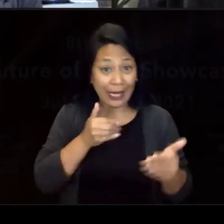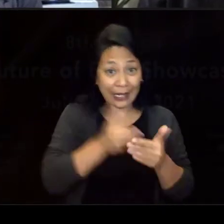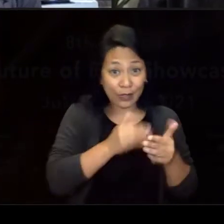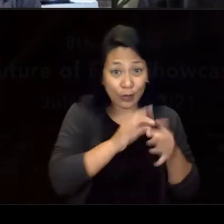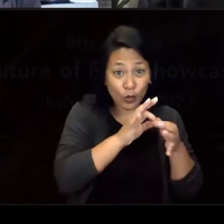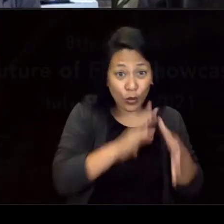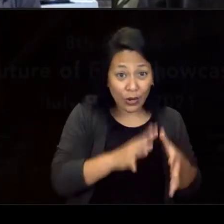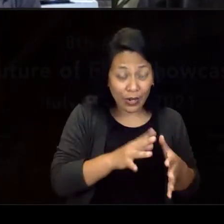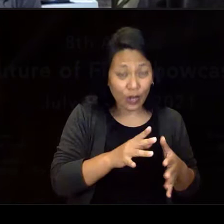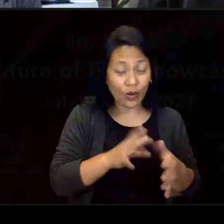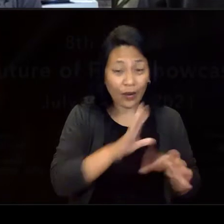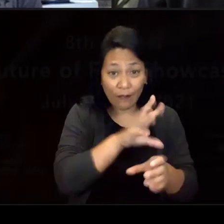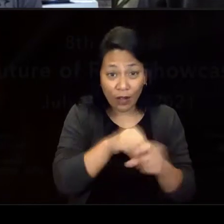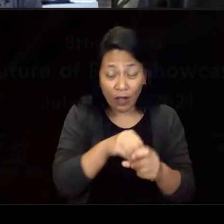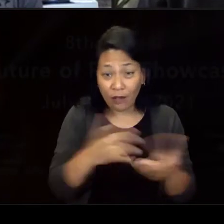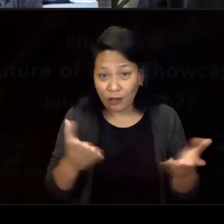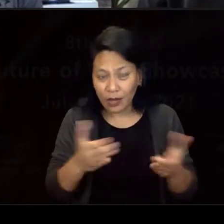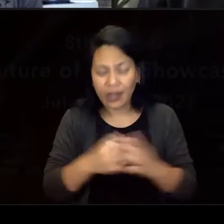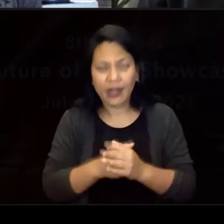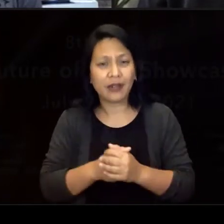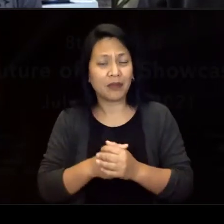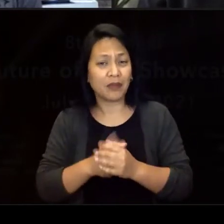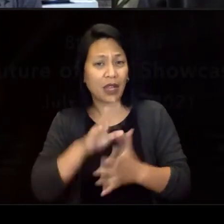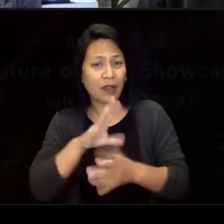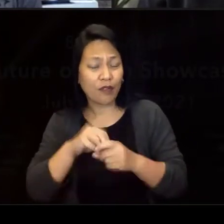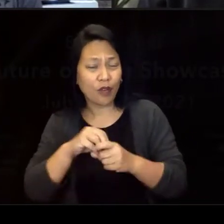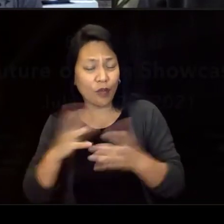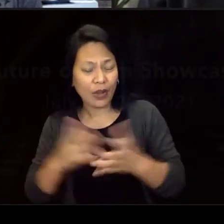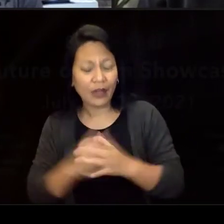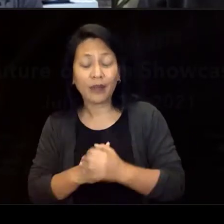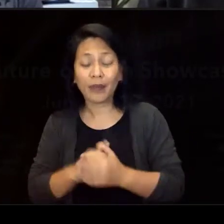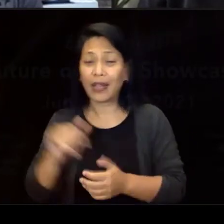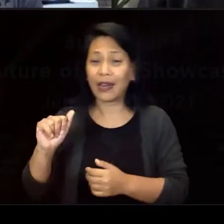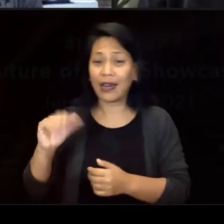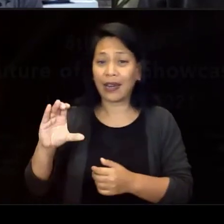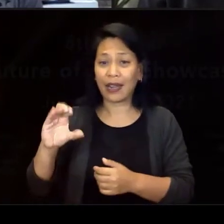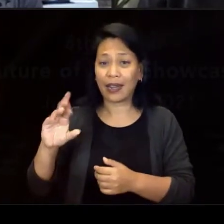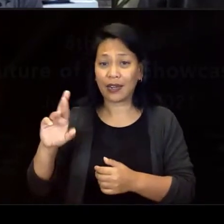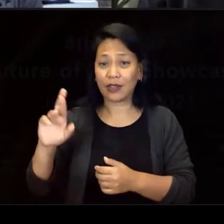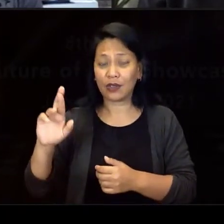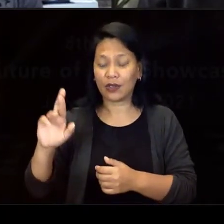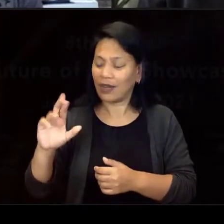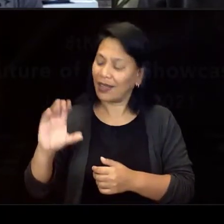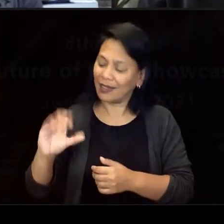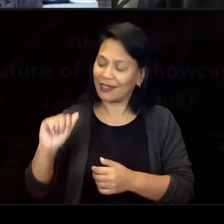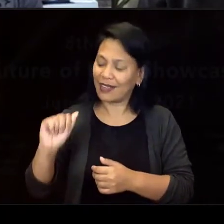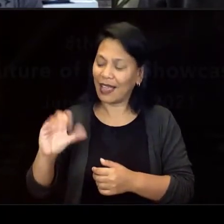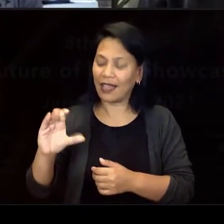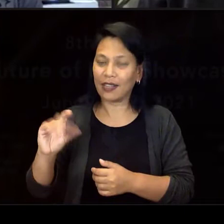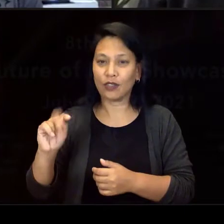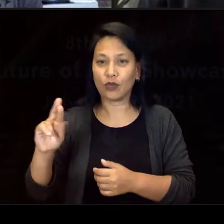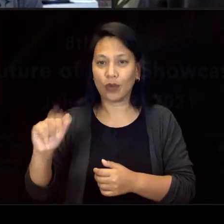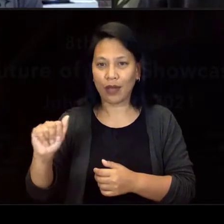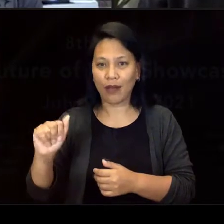of this role and can it be, um, I believe ACTRA roles or yeah, ACTRA contracts are definitely on board.